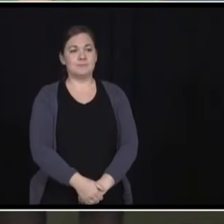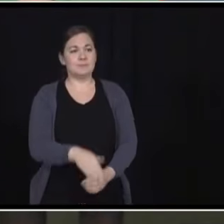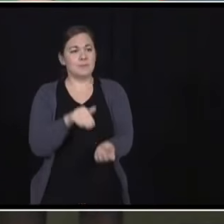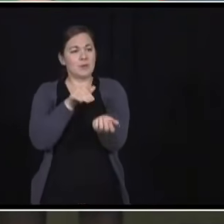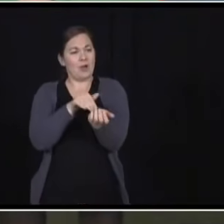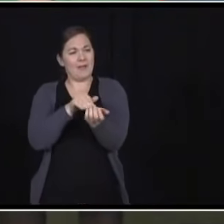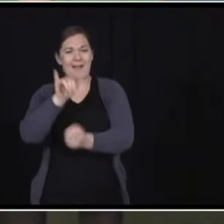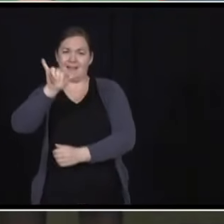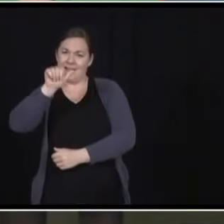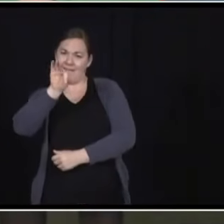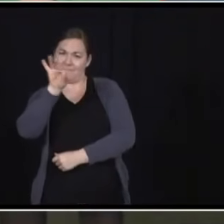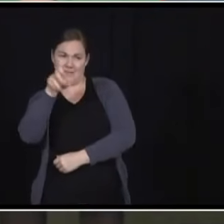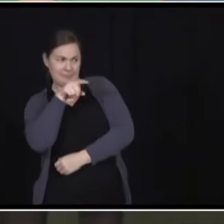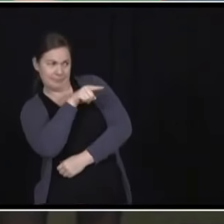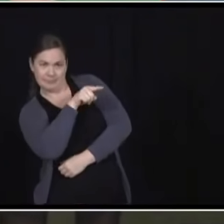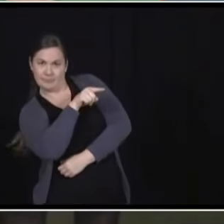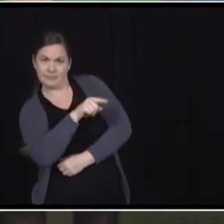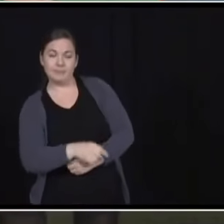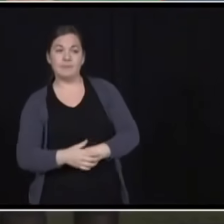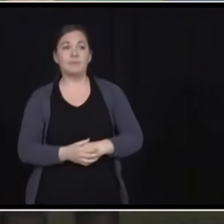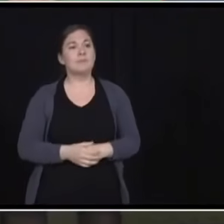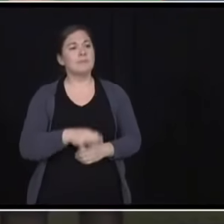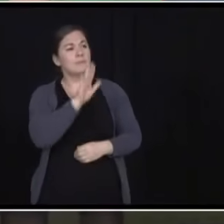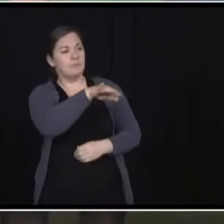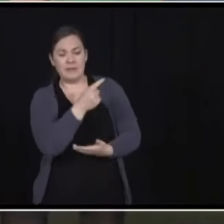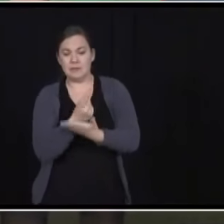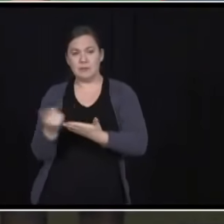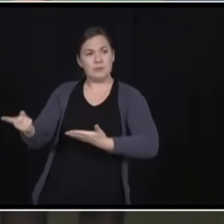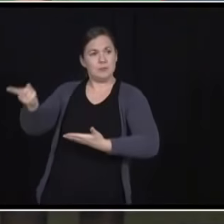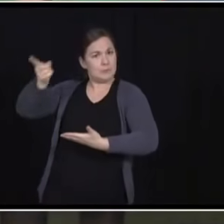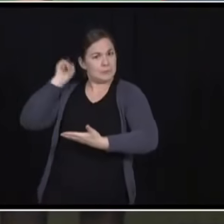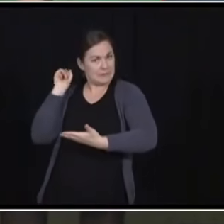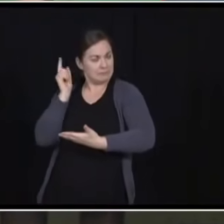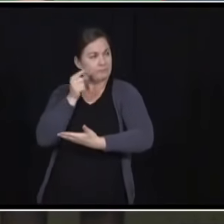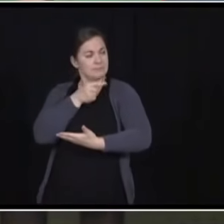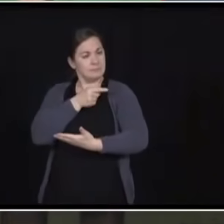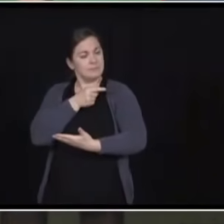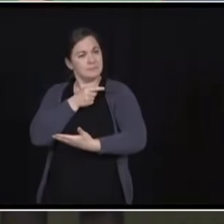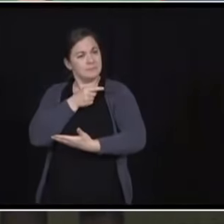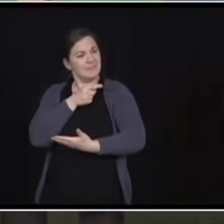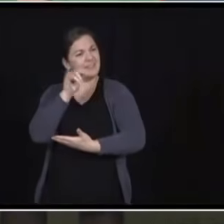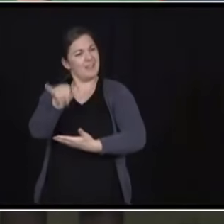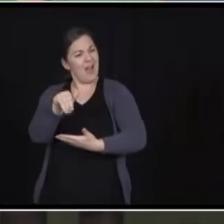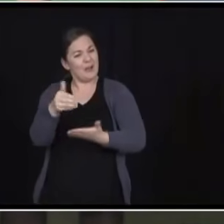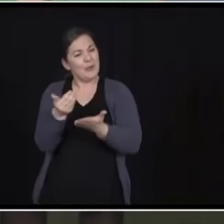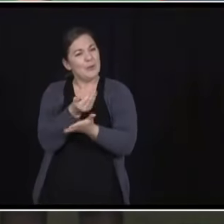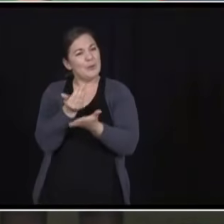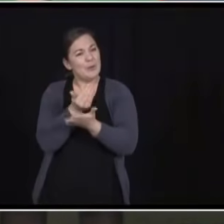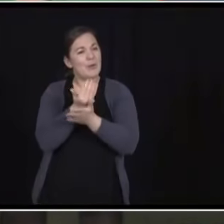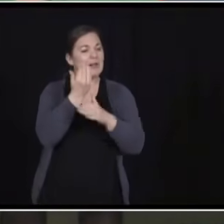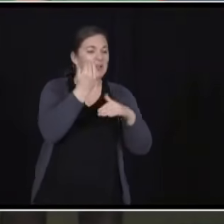Ford I think this is for Dr., last week when the new measures were put in,